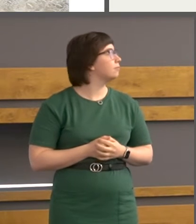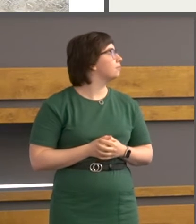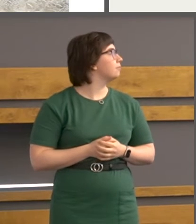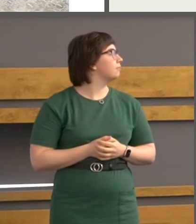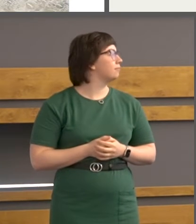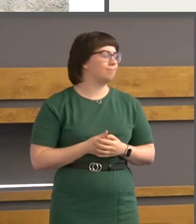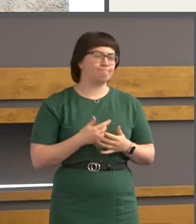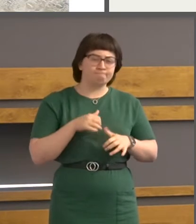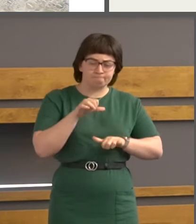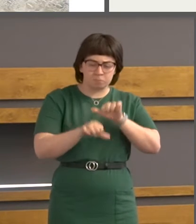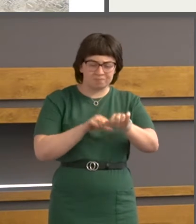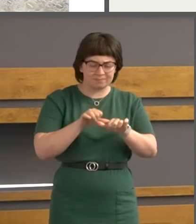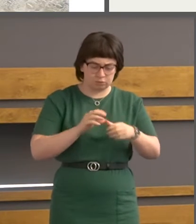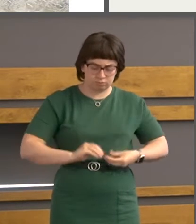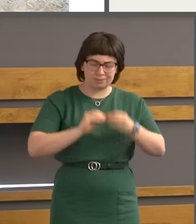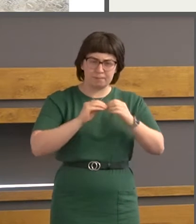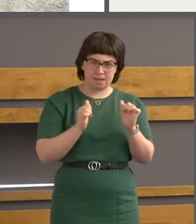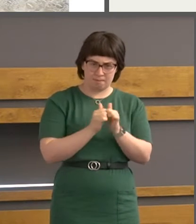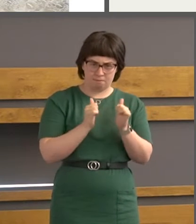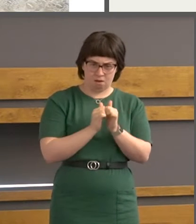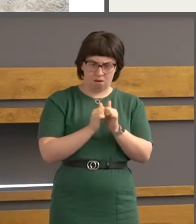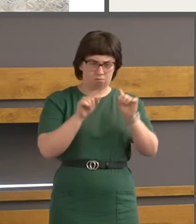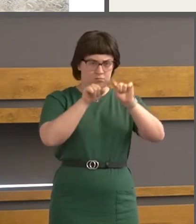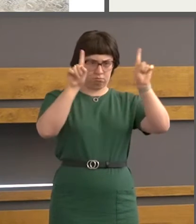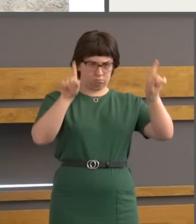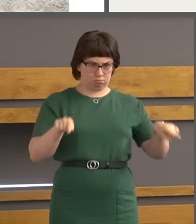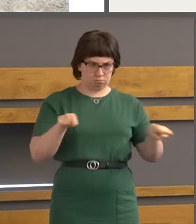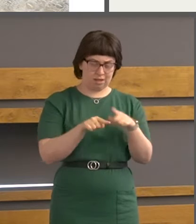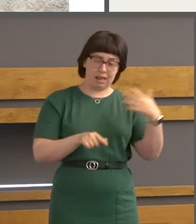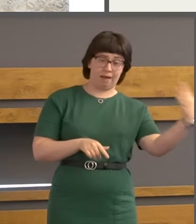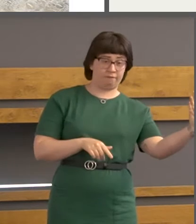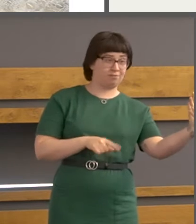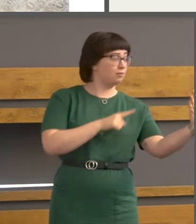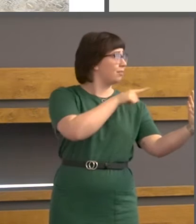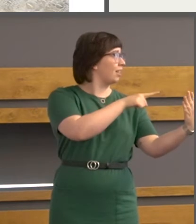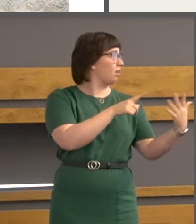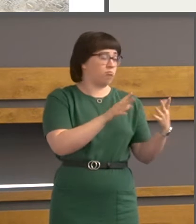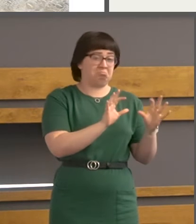In the process of making paper, the grid of the warp and weft are completely untethered.